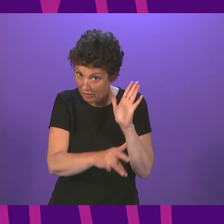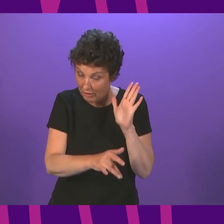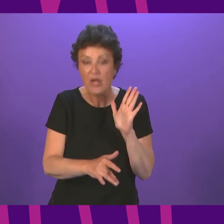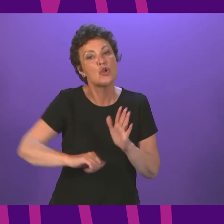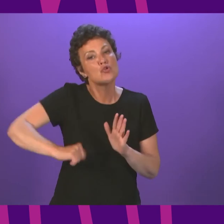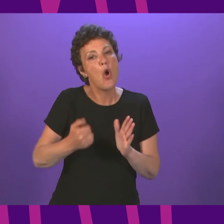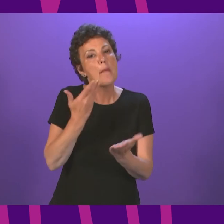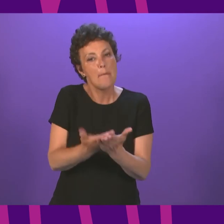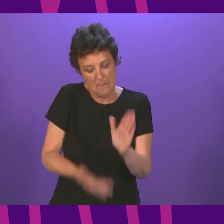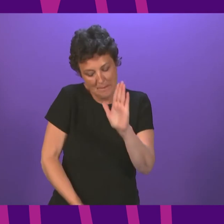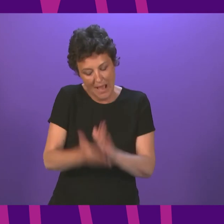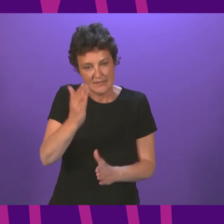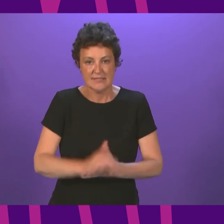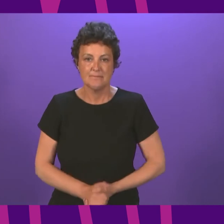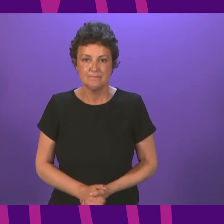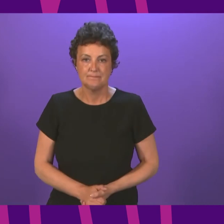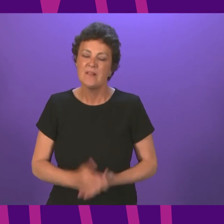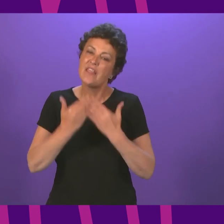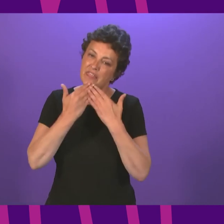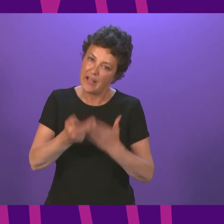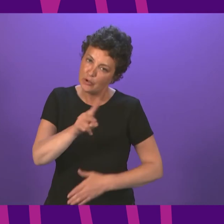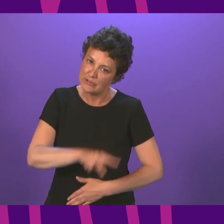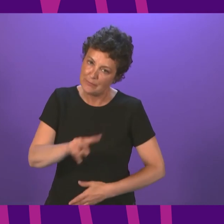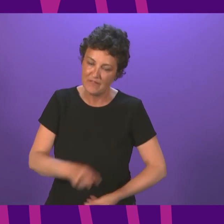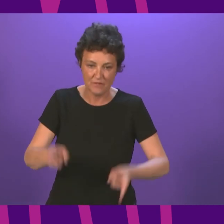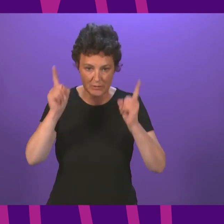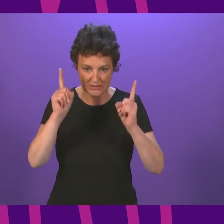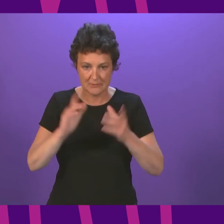in particular, which may well be attributable to people gathering to watch the football.